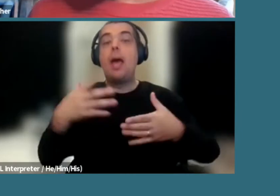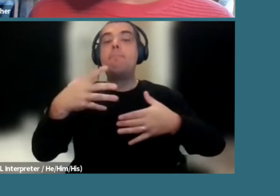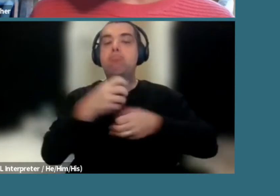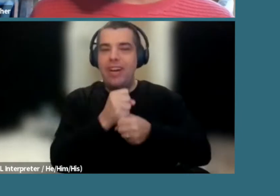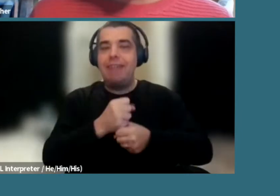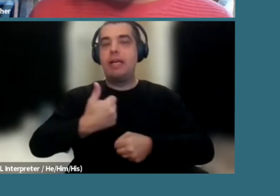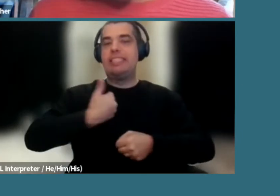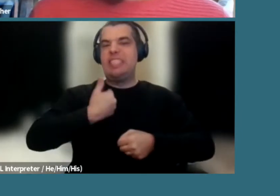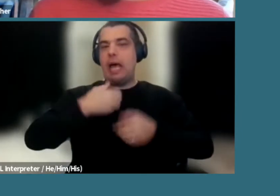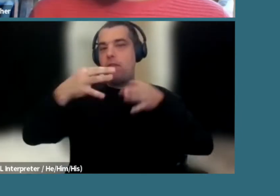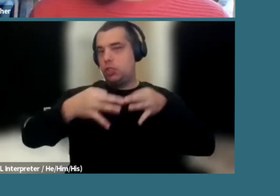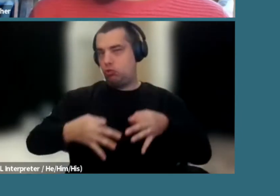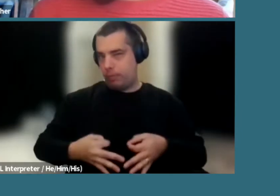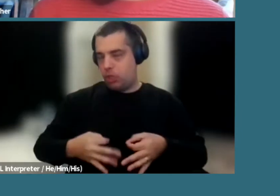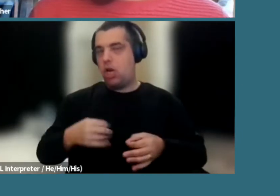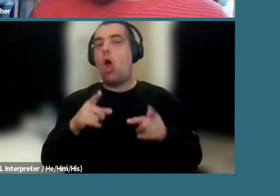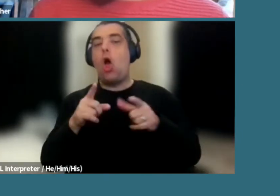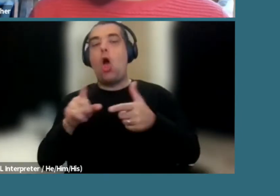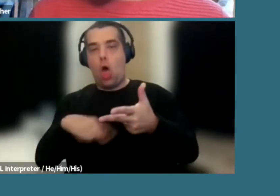And I really also want us to think about